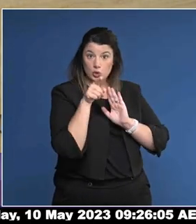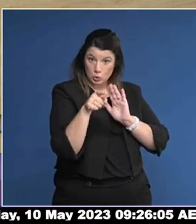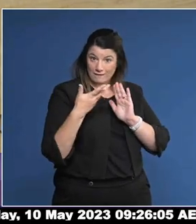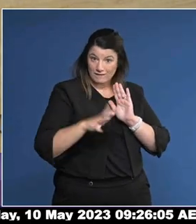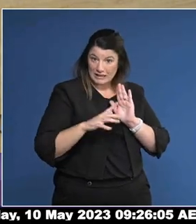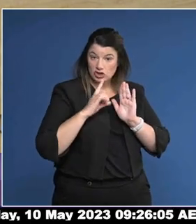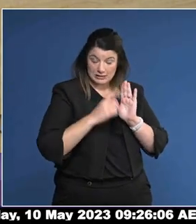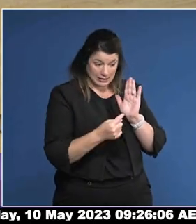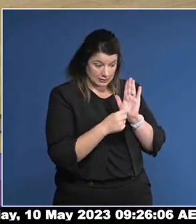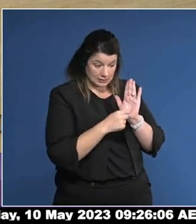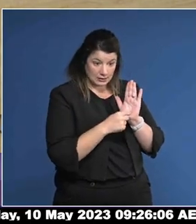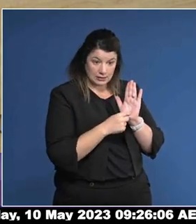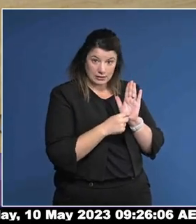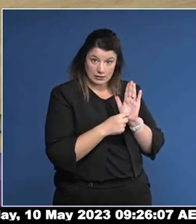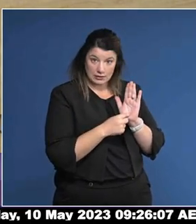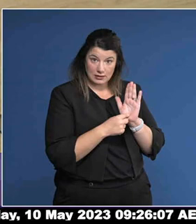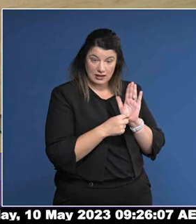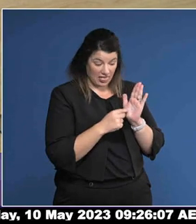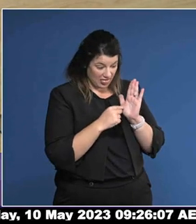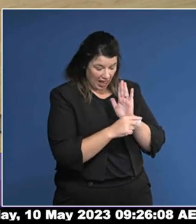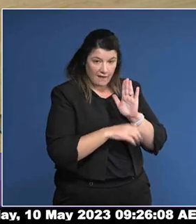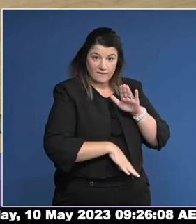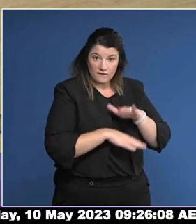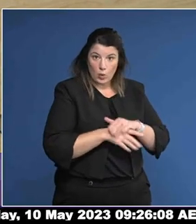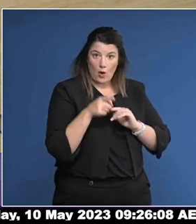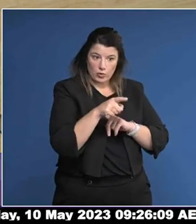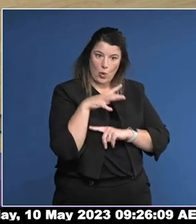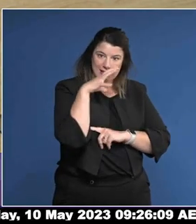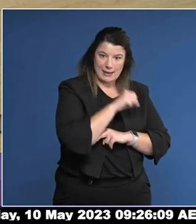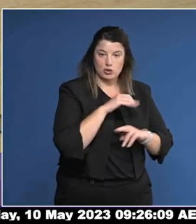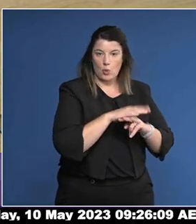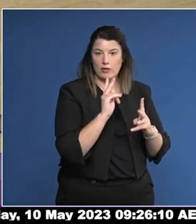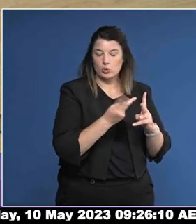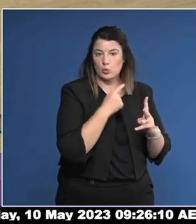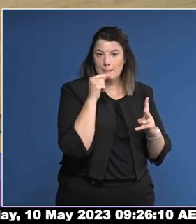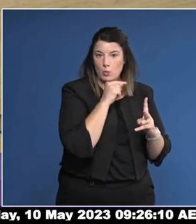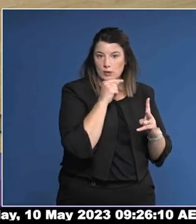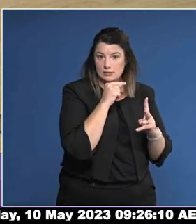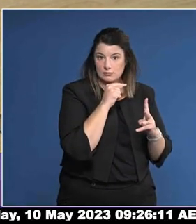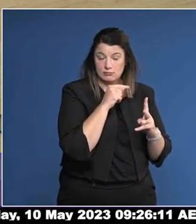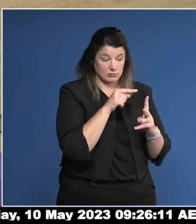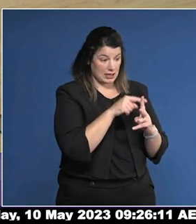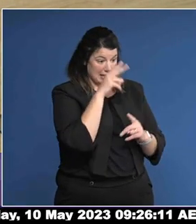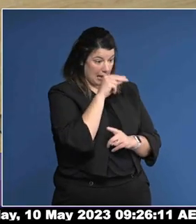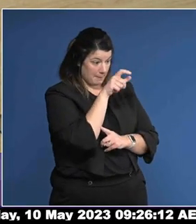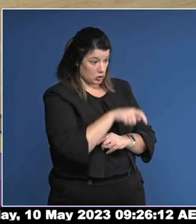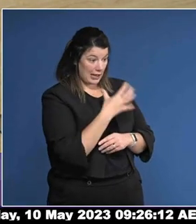you agree it is laden with unconscious bias about a young person with disability who you